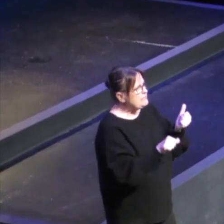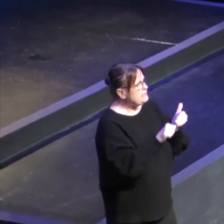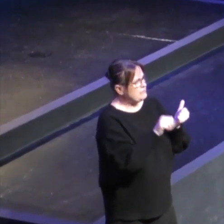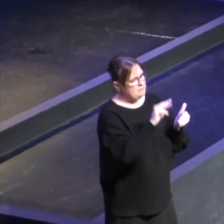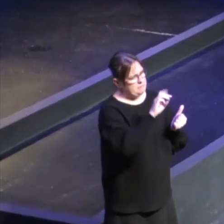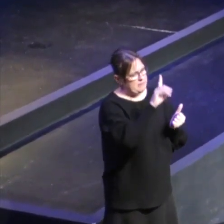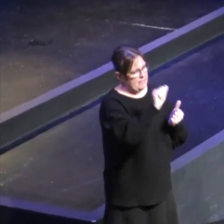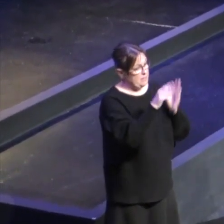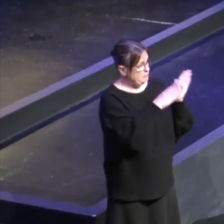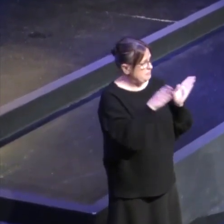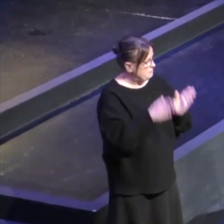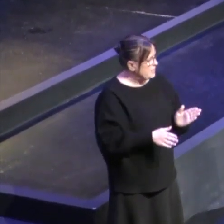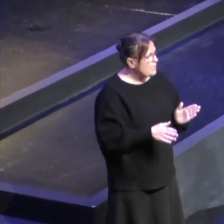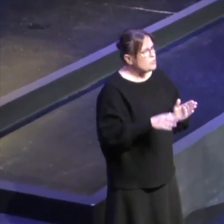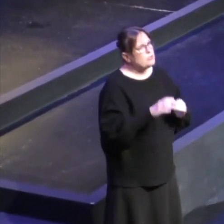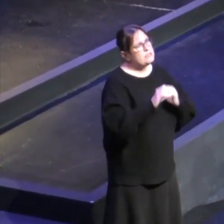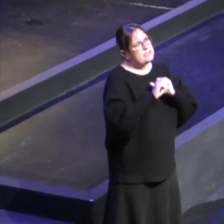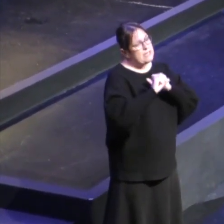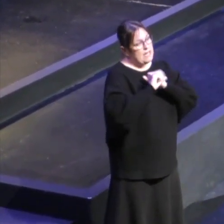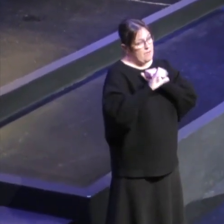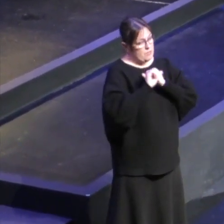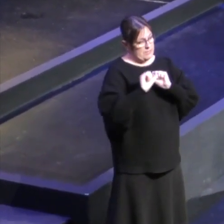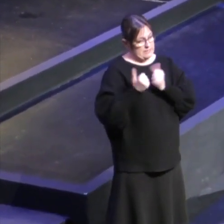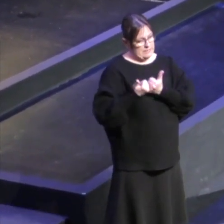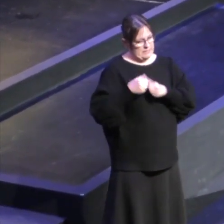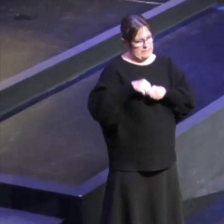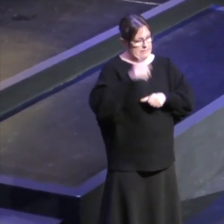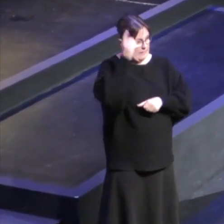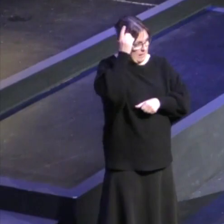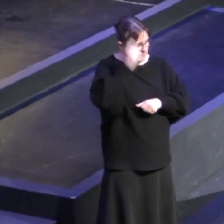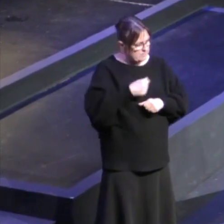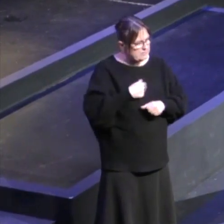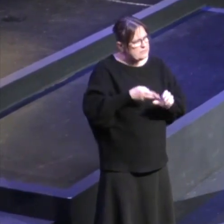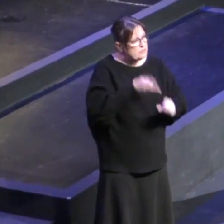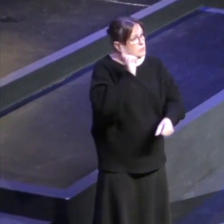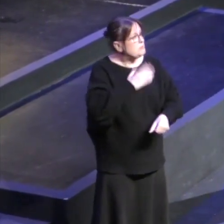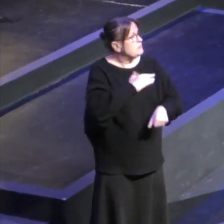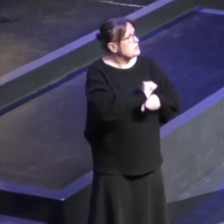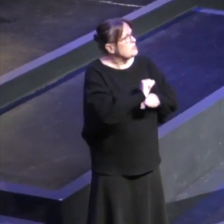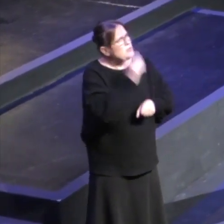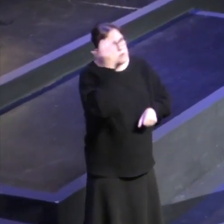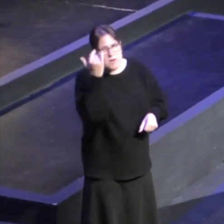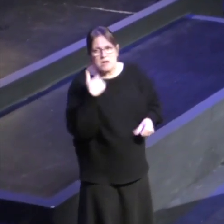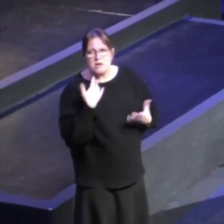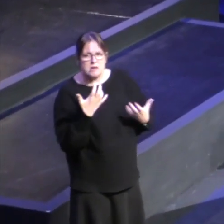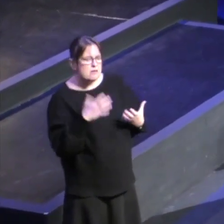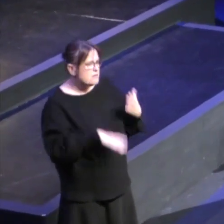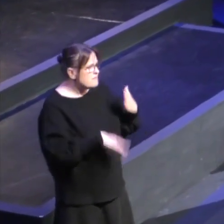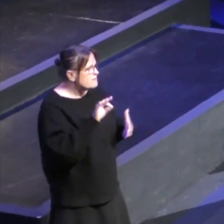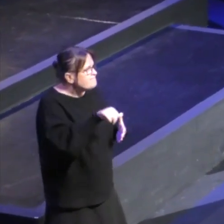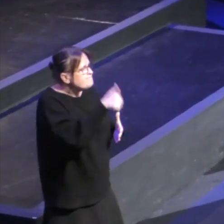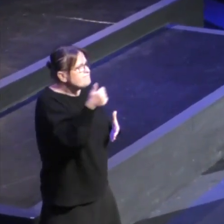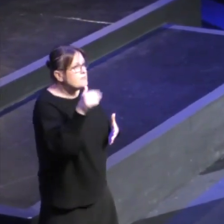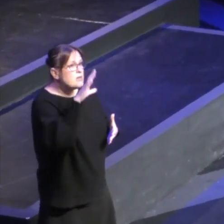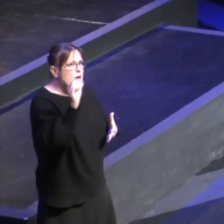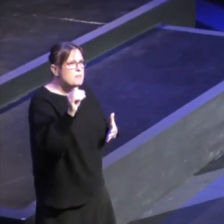and advertising agency in Dallas. I quit my job because I wanted to find a different company that was able to treat me better,